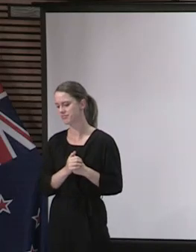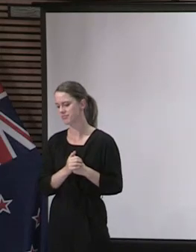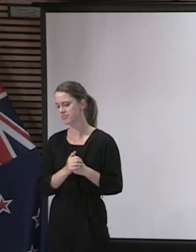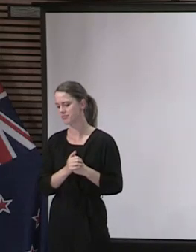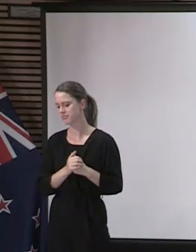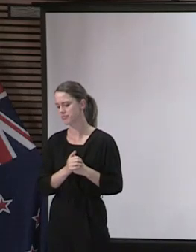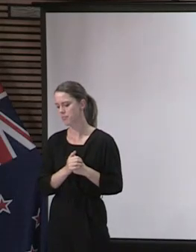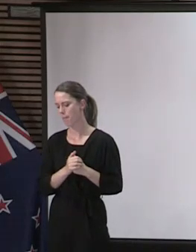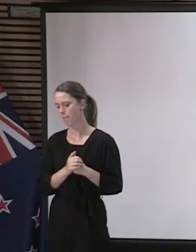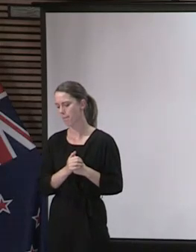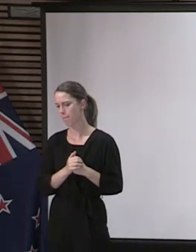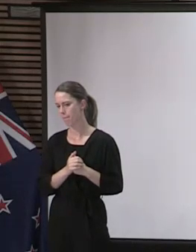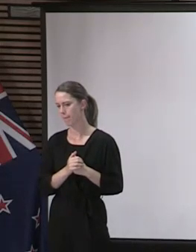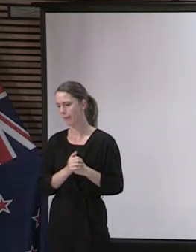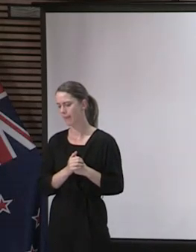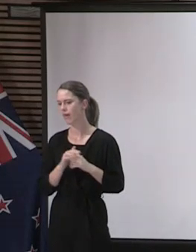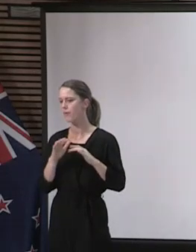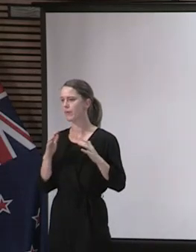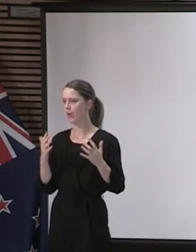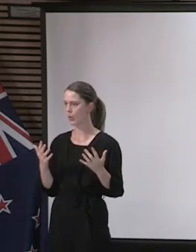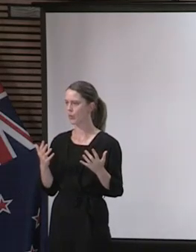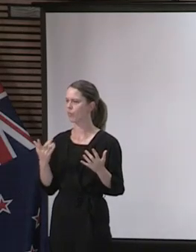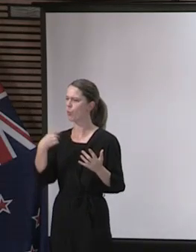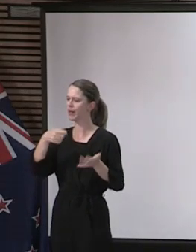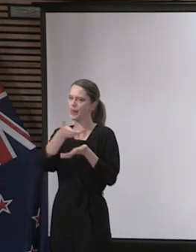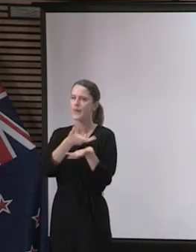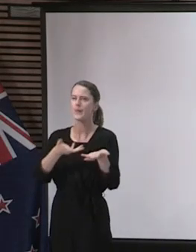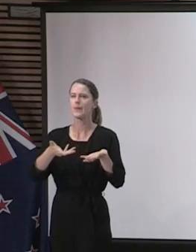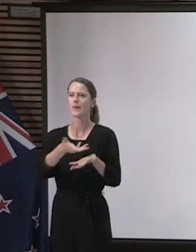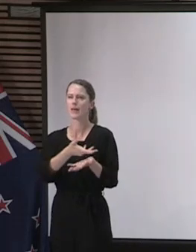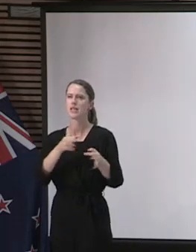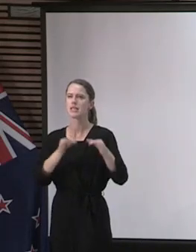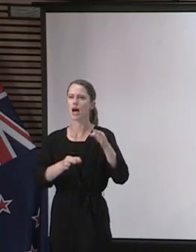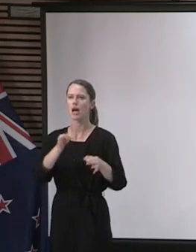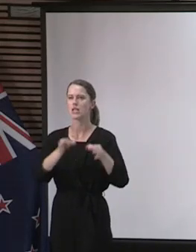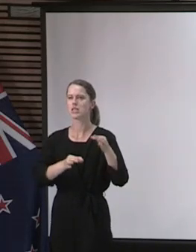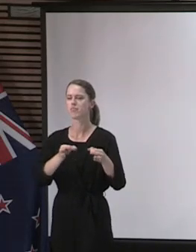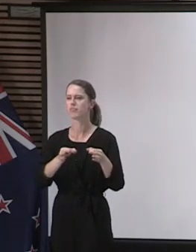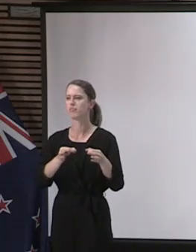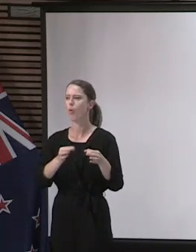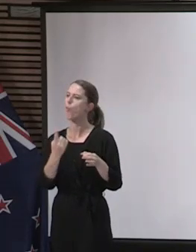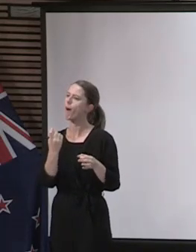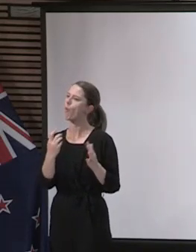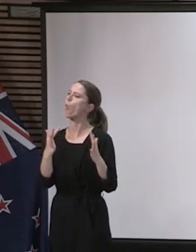lockdown and that plays a role. Not just what otherwise might be public holidays. So